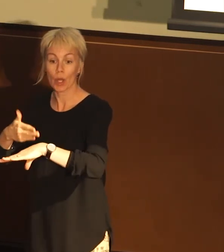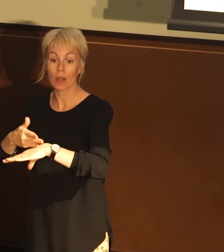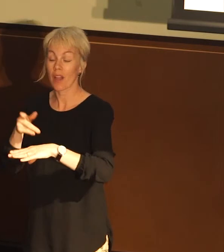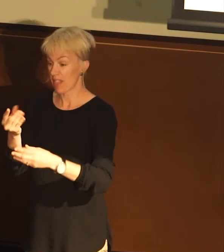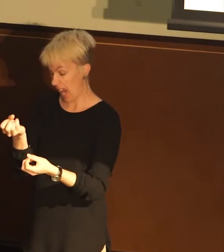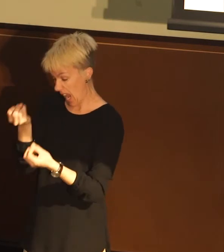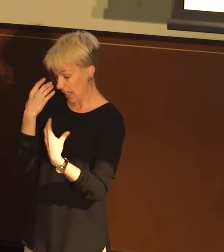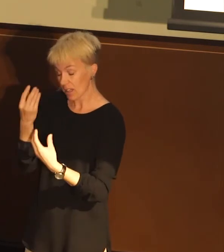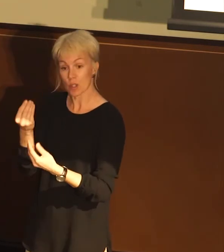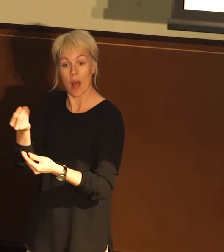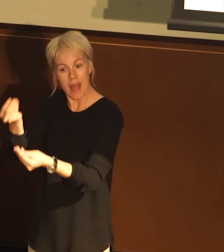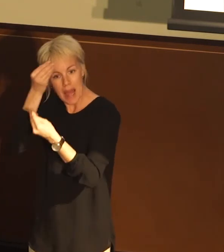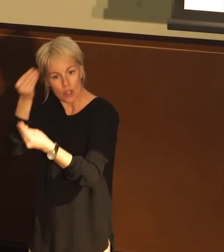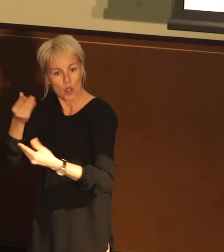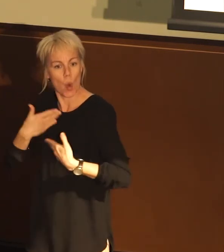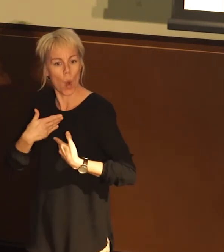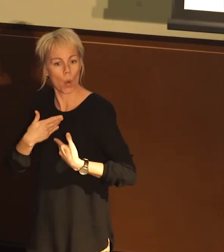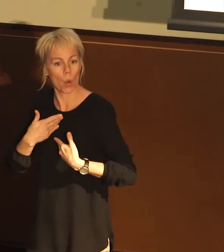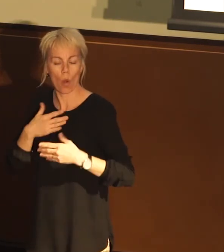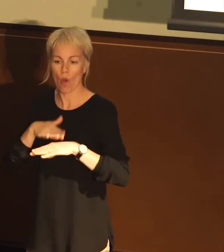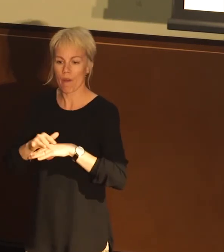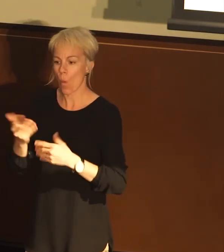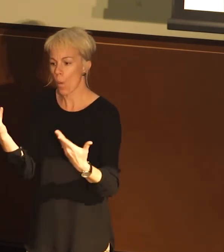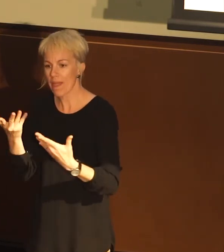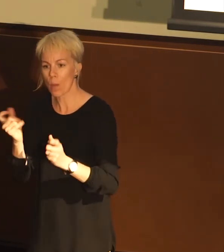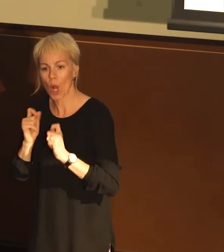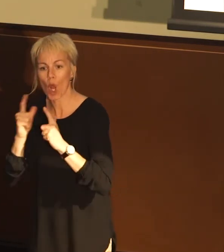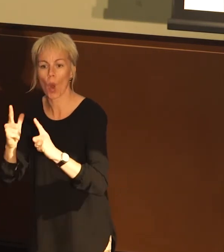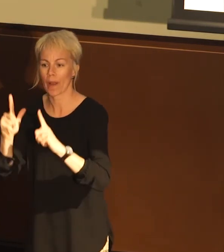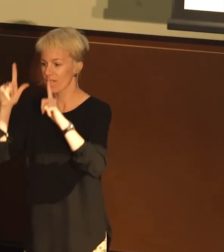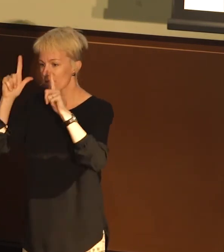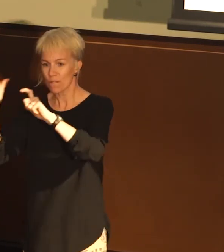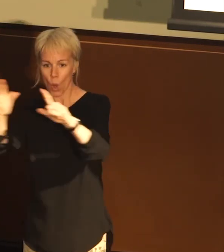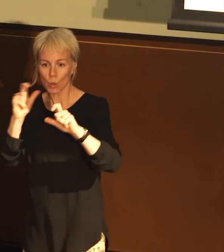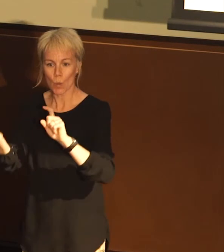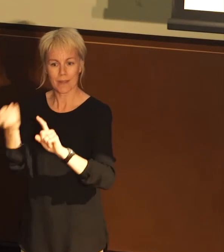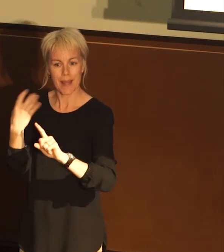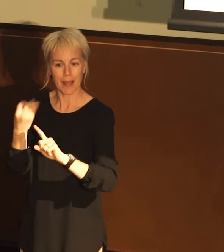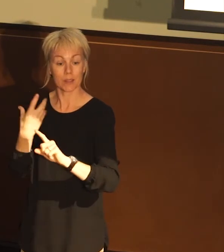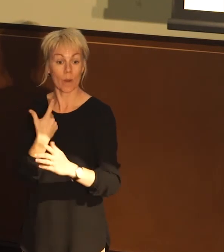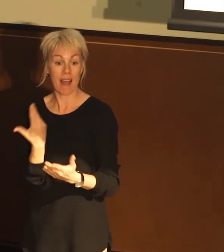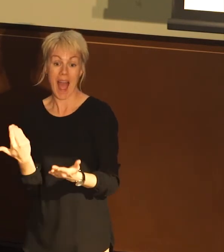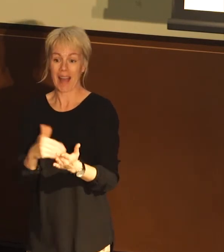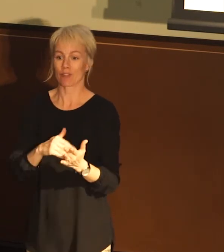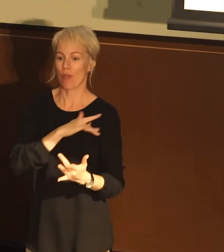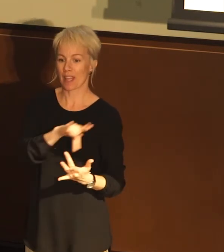So they sent photographs, we put it on our intranet, we told their story, had a few videos of them doing their travel